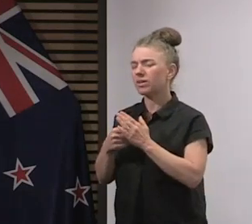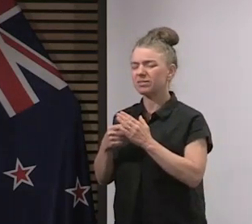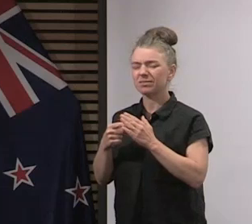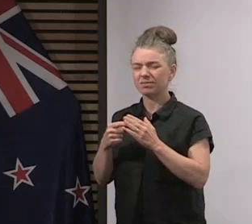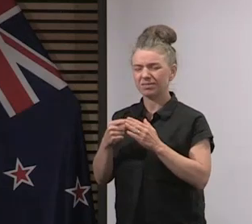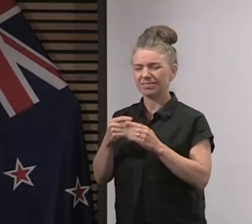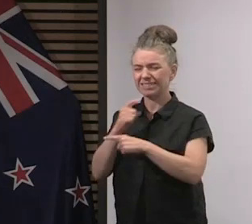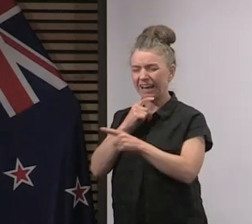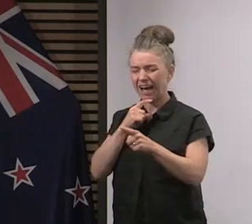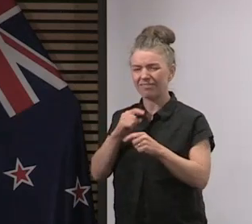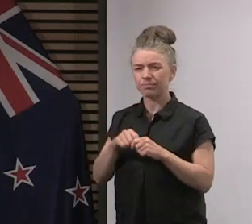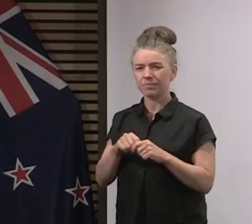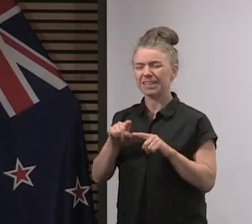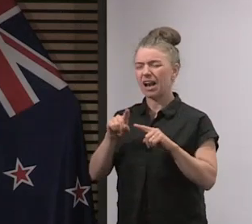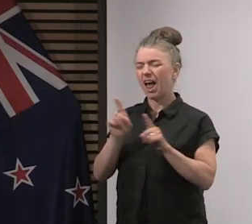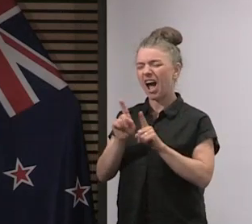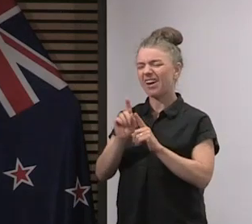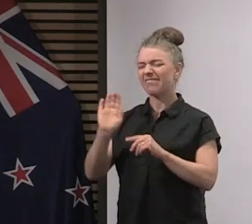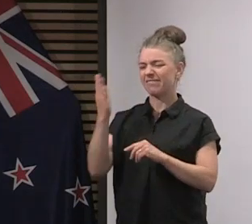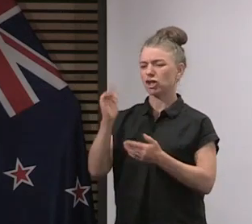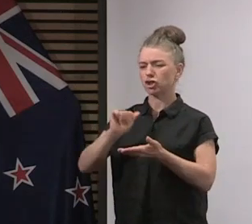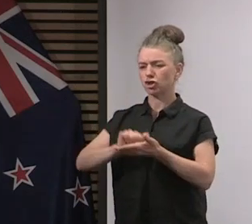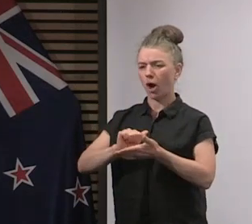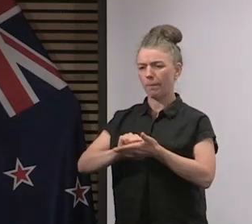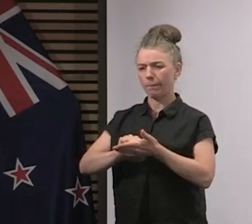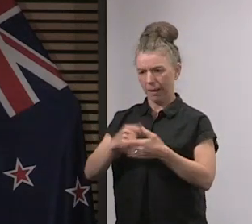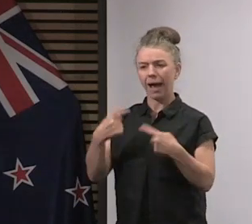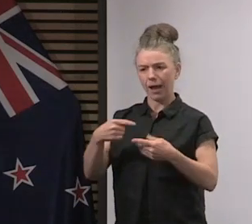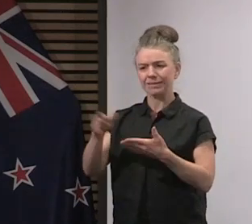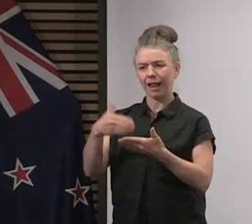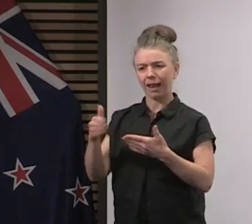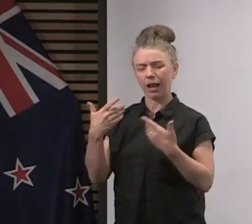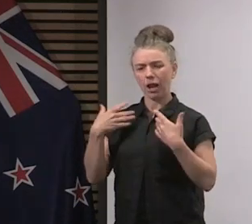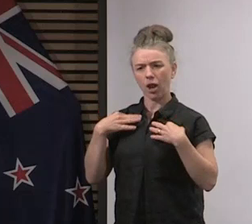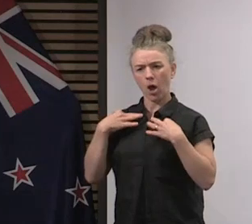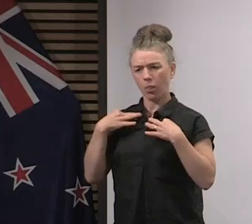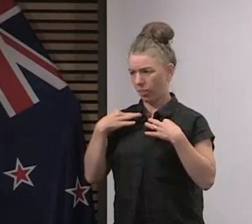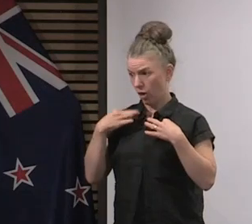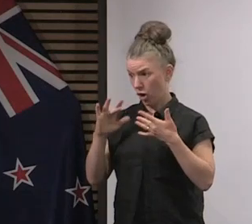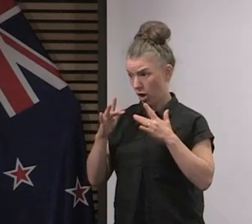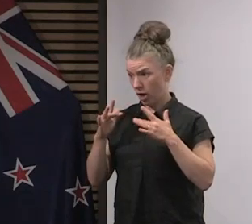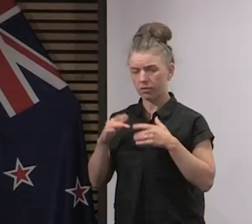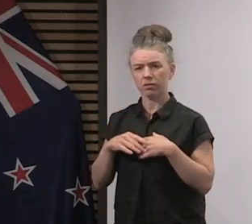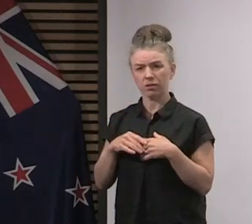question. In terms of cess shall business the list seems to be